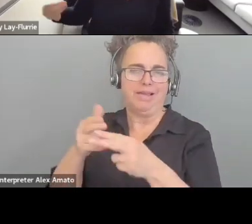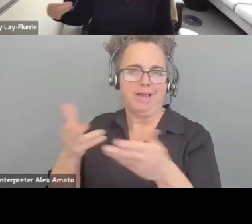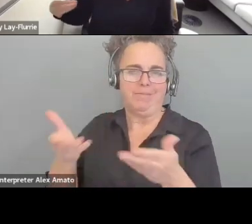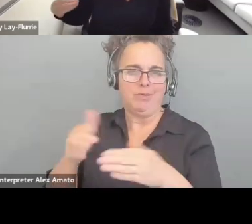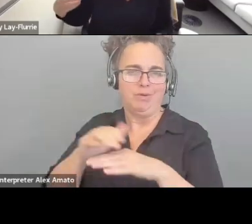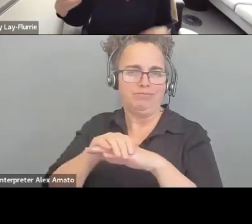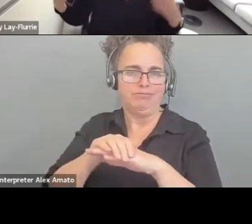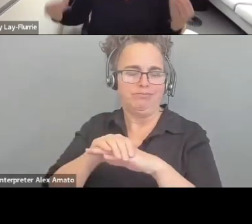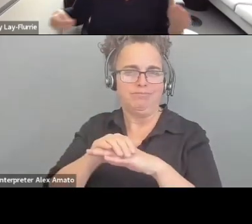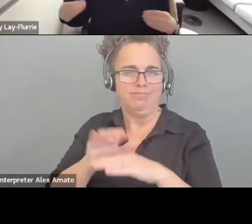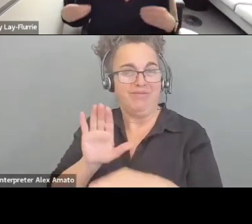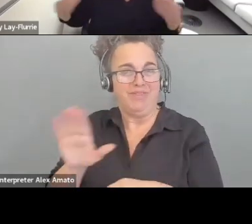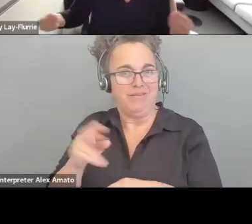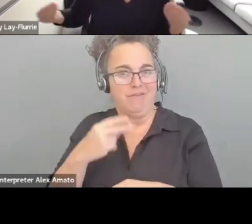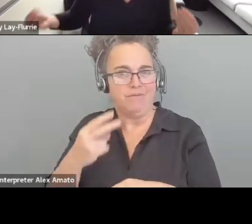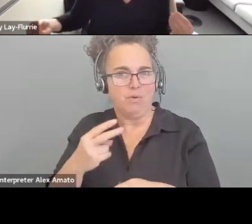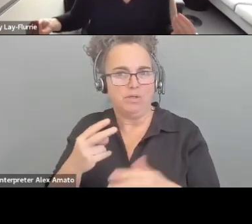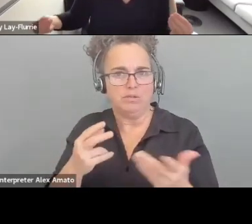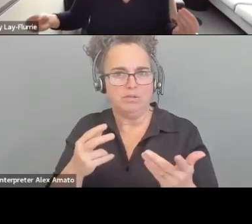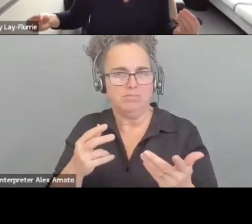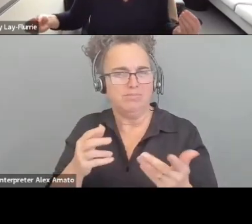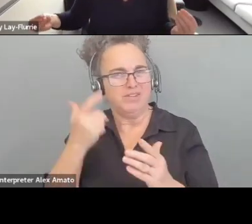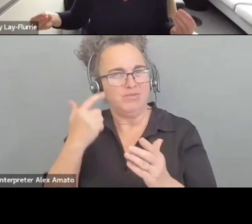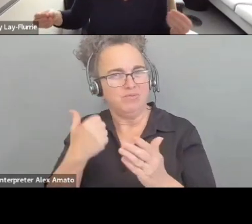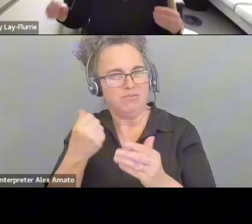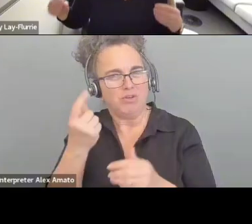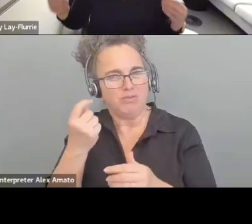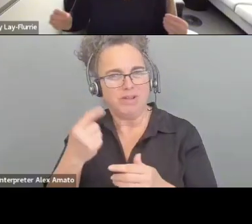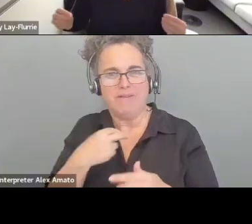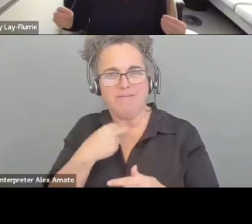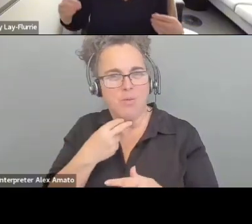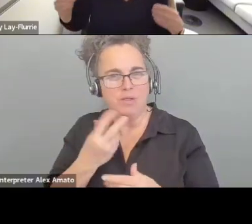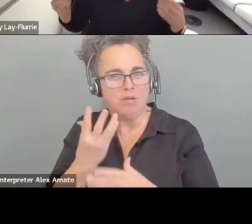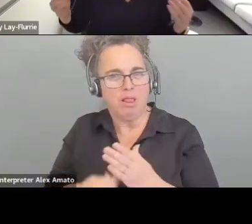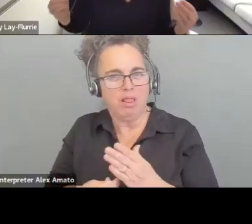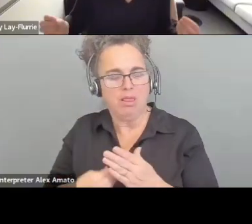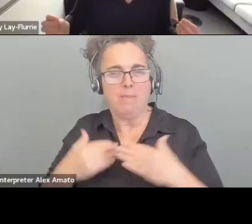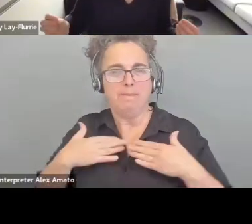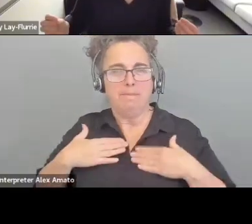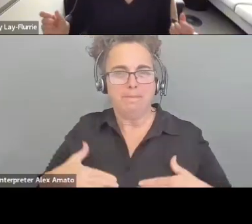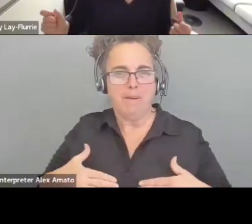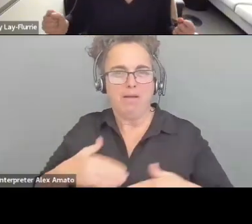and capability as it atrophies every muscle in your body except the eyes.